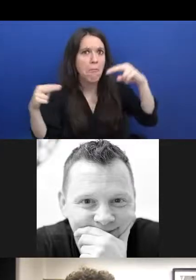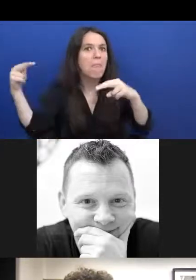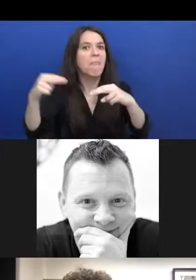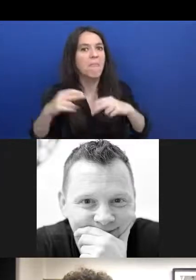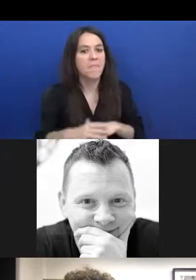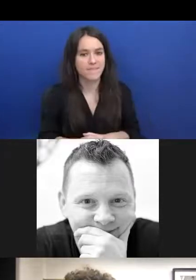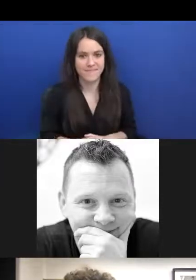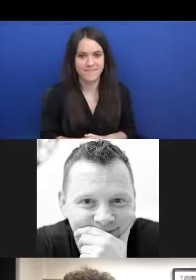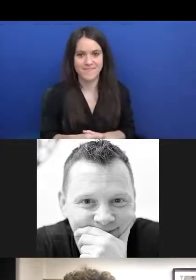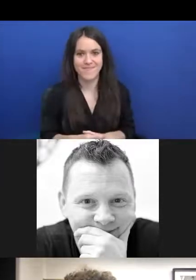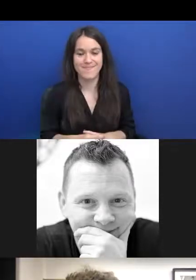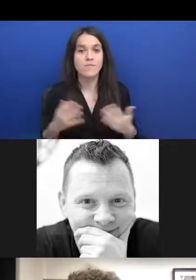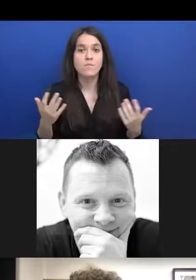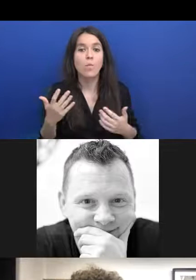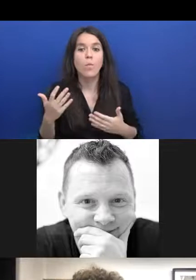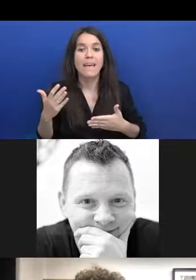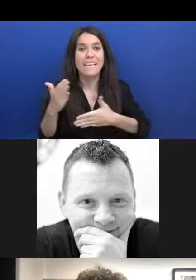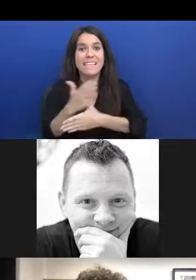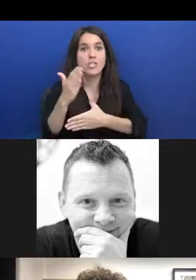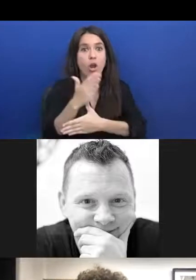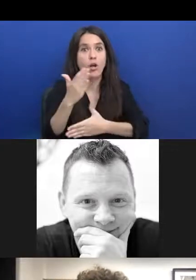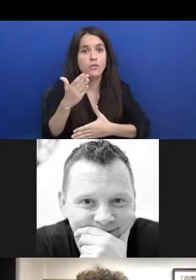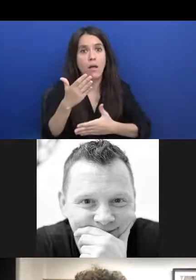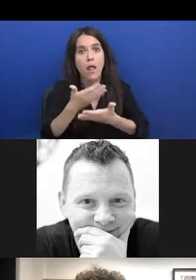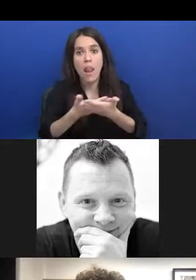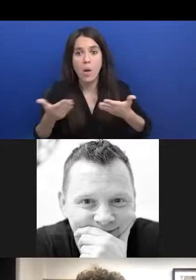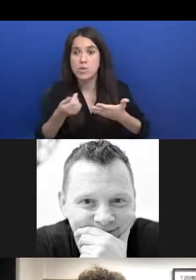indigenous languages aren't spoken anymore but even with the historical records you can